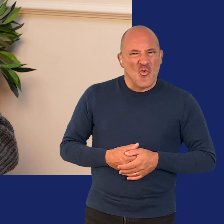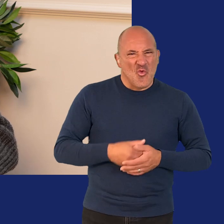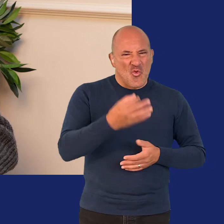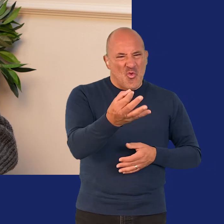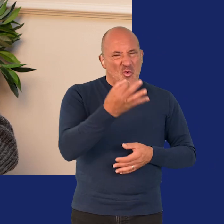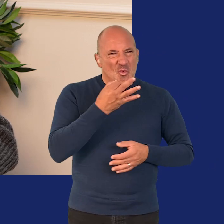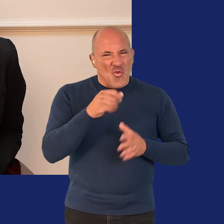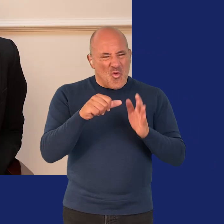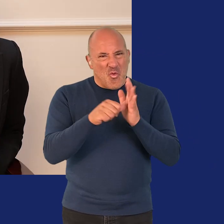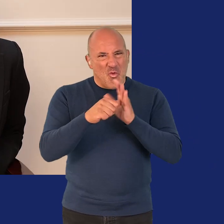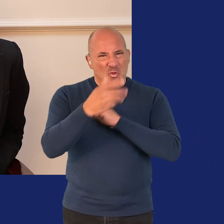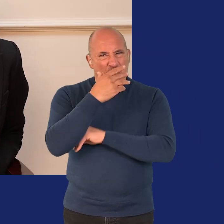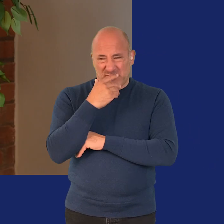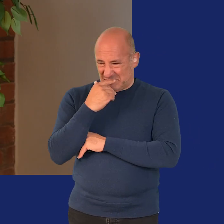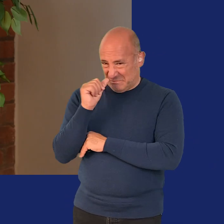Jess: It's a hard question, Adam: isn't it? Jess: Isn't it?